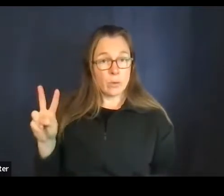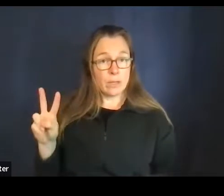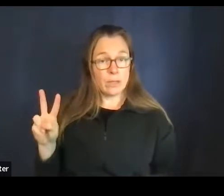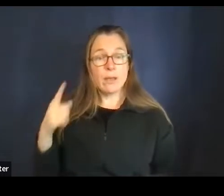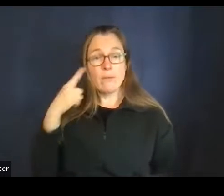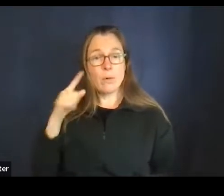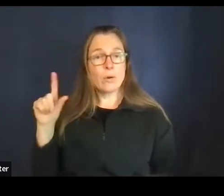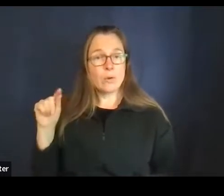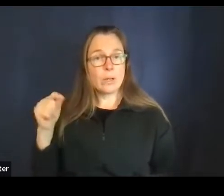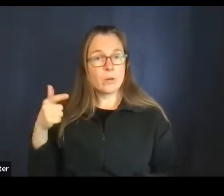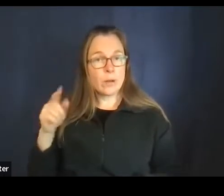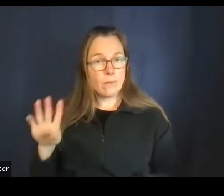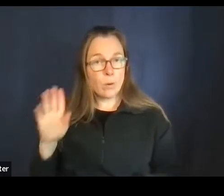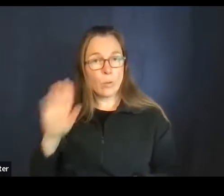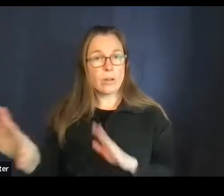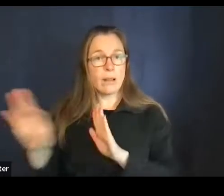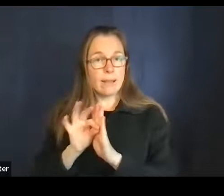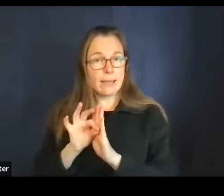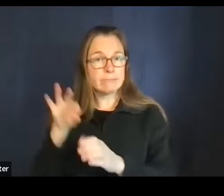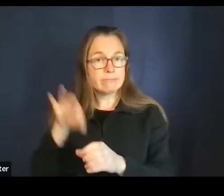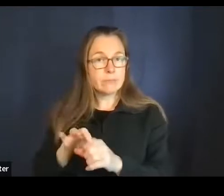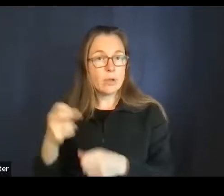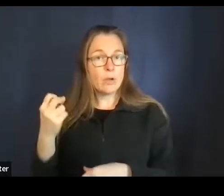You will elect 12 council members from four districts